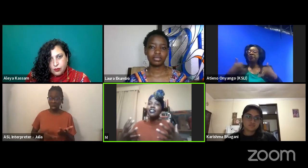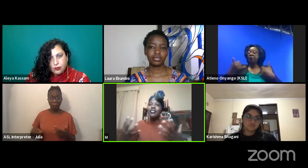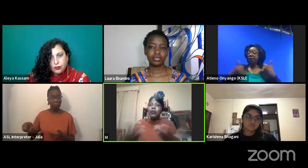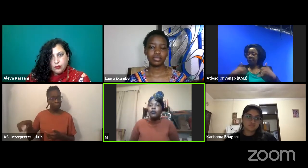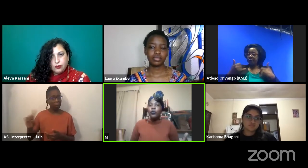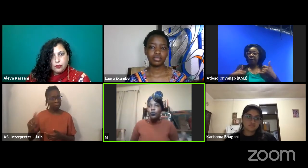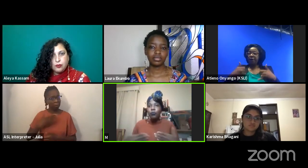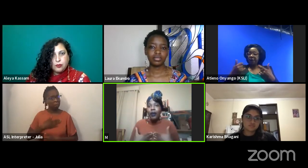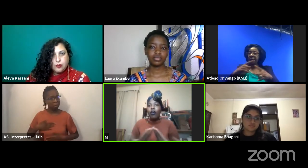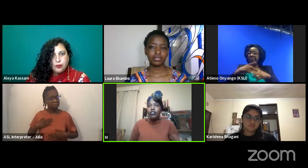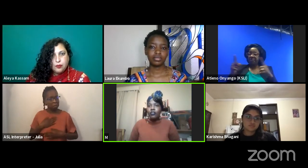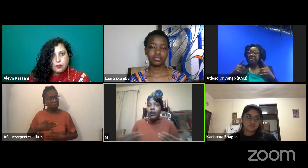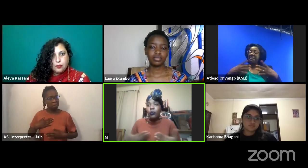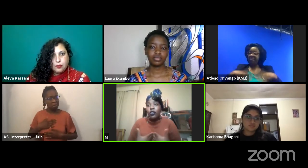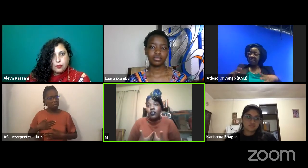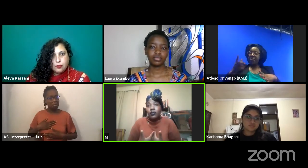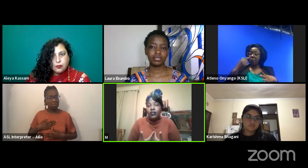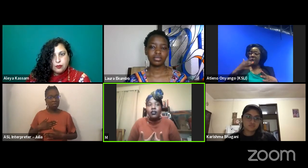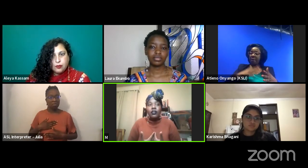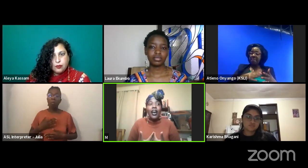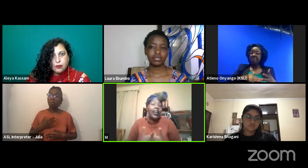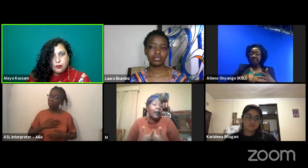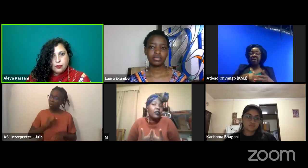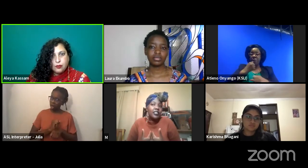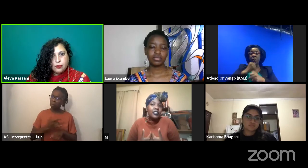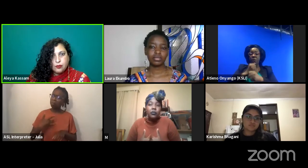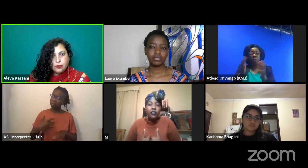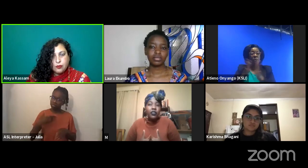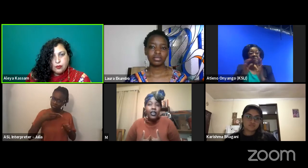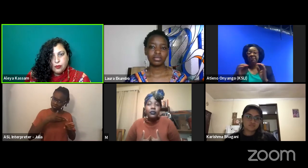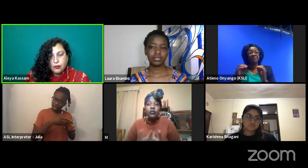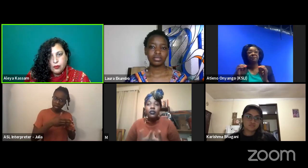the people who might audience my work. And I'm not certainly speaking for the LAM Sisterhood.